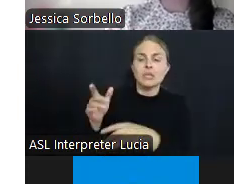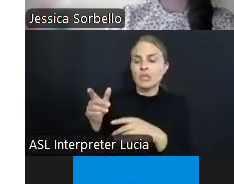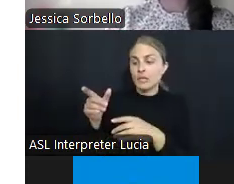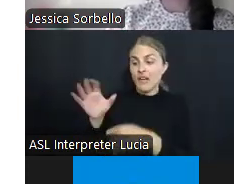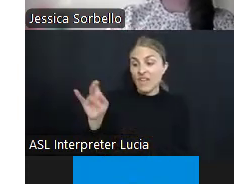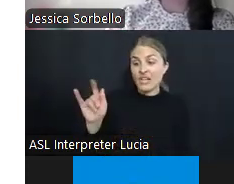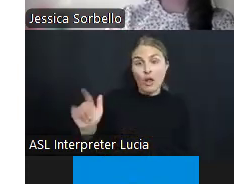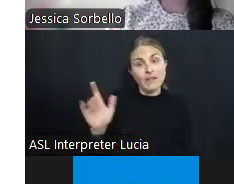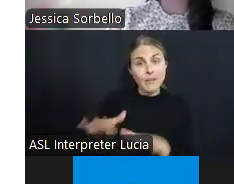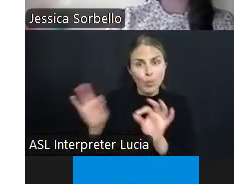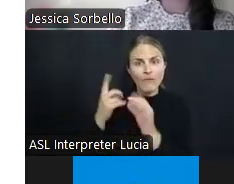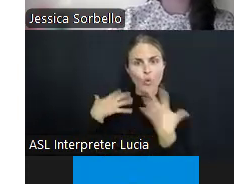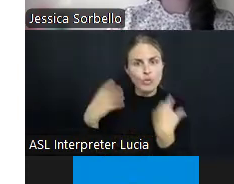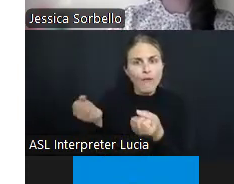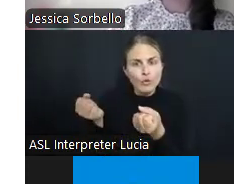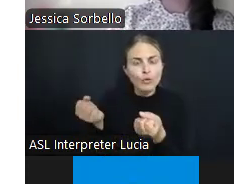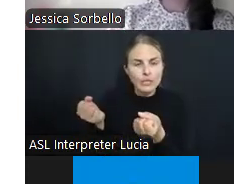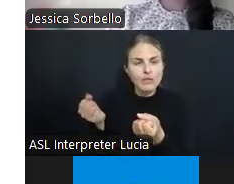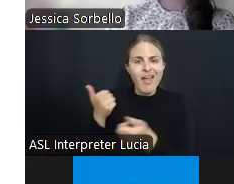conversations is not